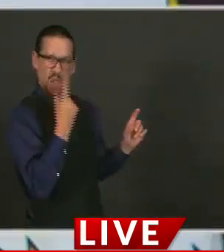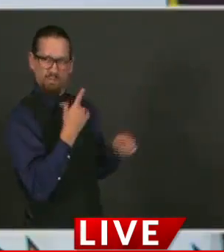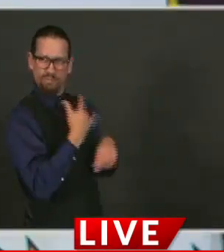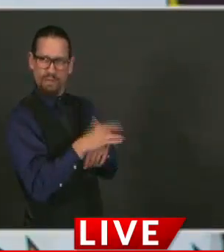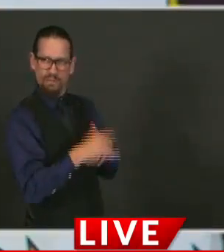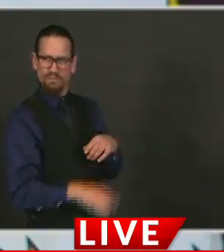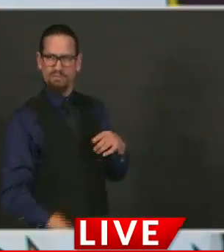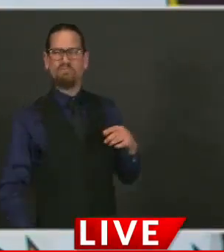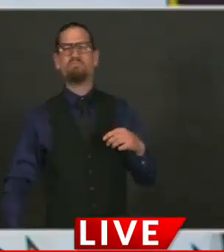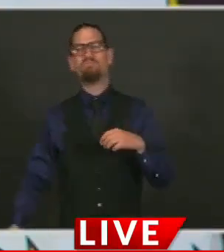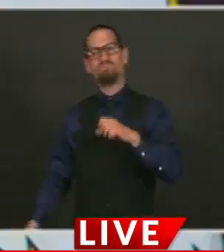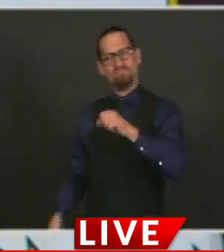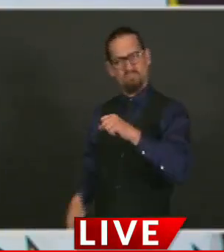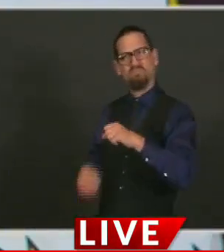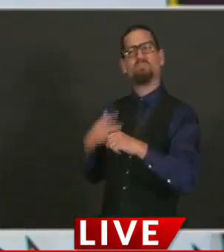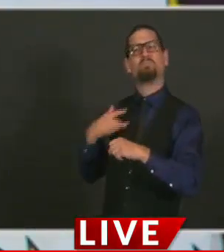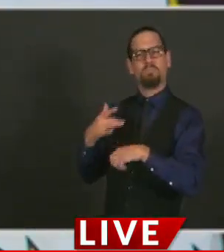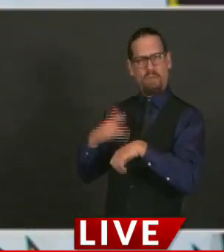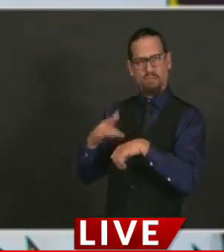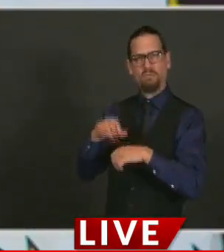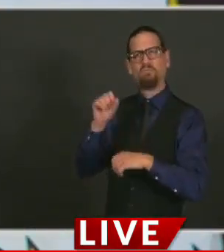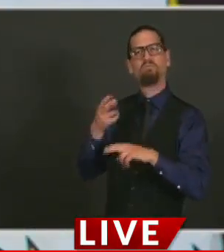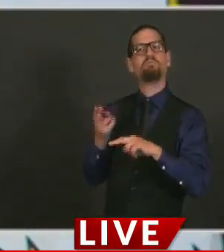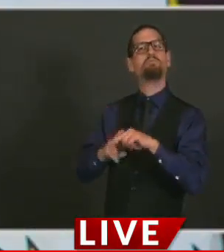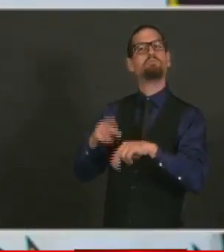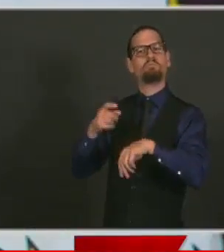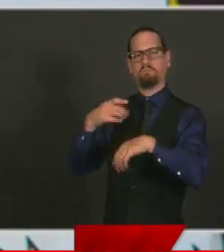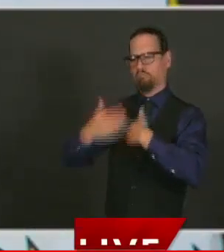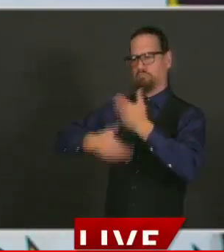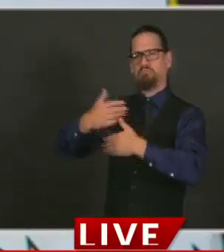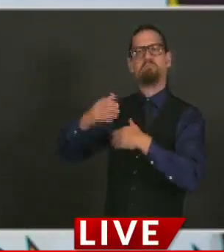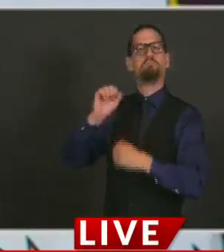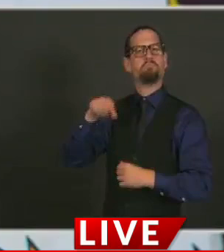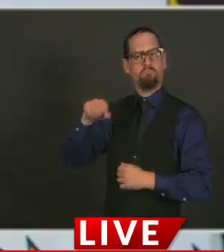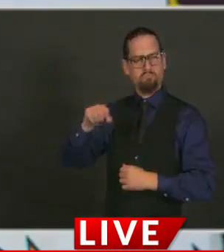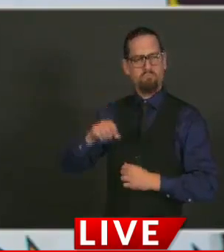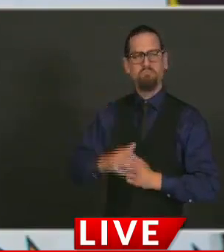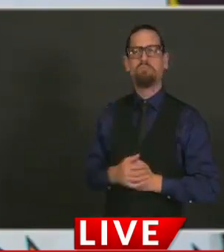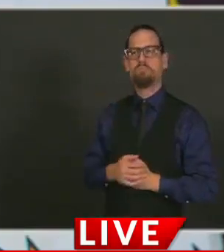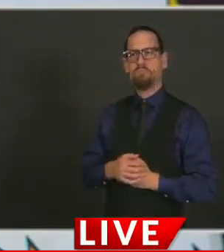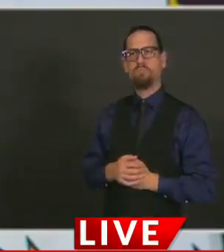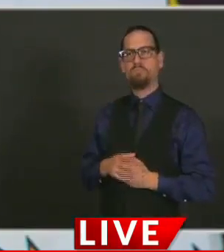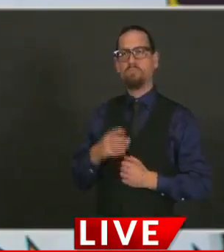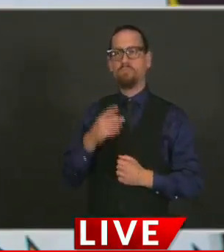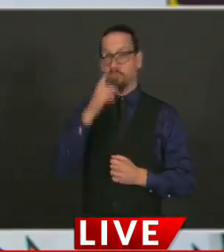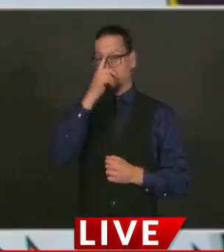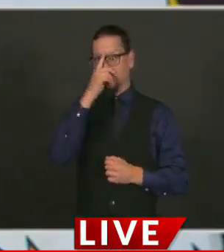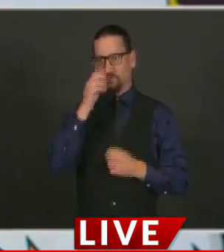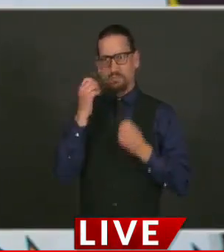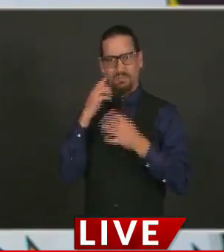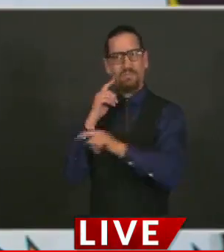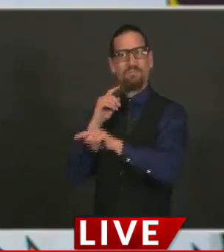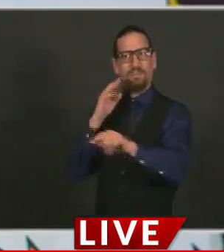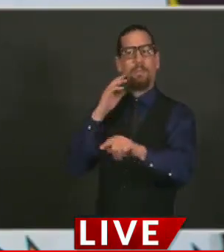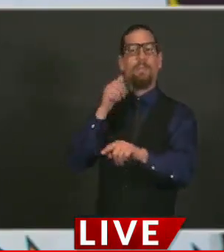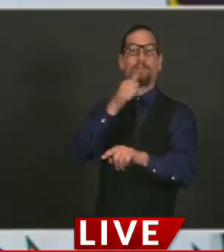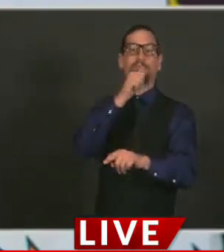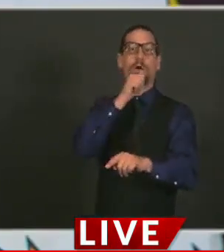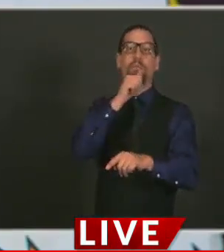[INDISCERNIBLE] IT IS QUICK AND ACCESSIBLE AND GETTING BETTER. I HAVE HEARD THE STORIES.